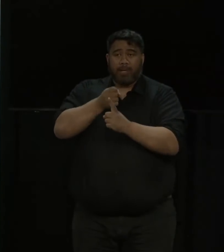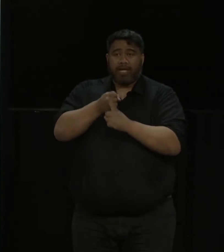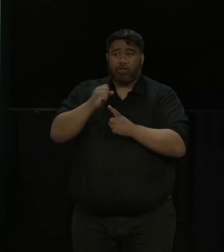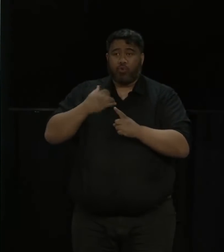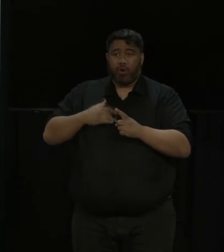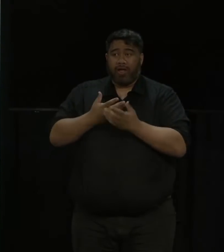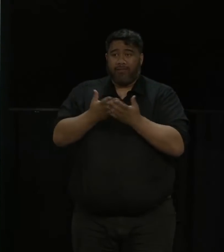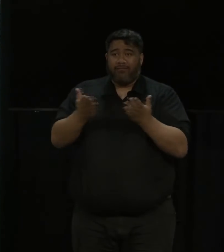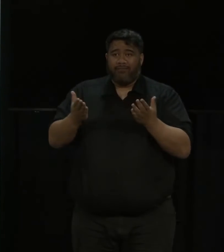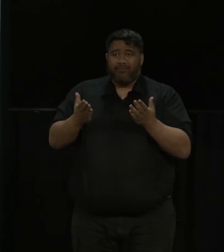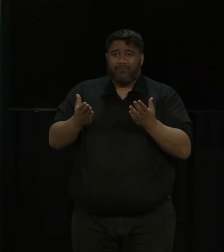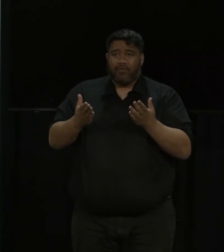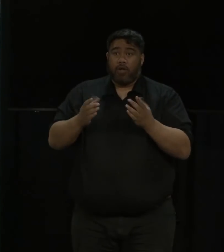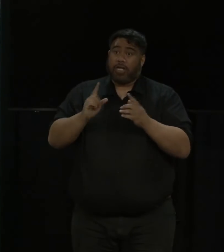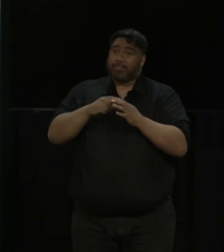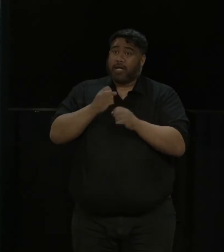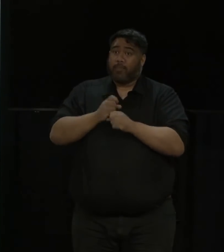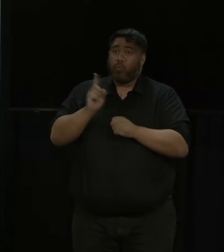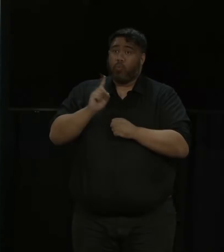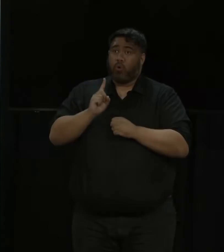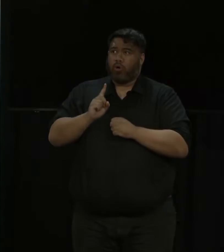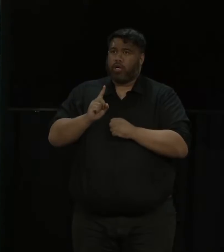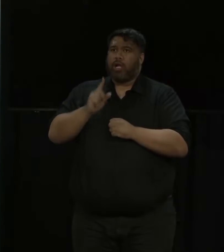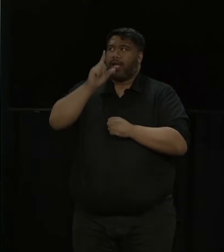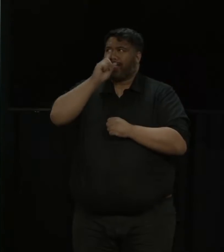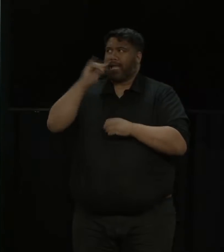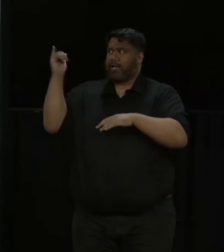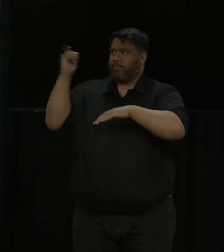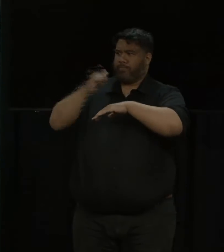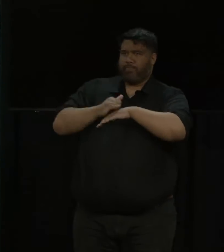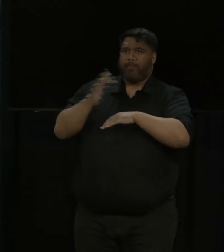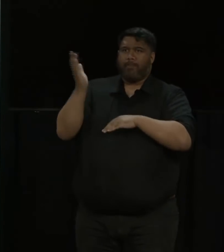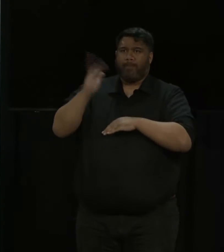whatever steps we have taken there have been consequences and people's lives have been affected.